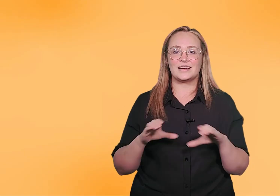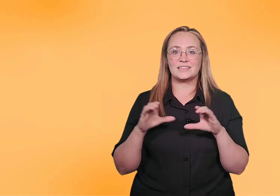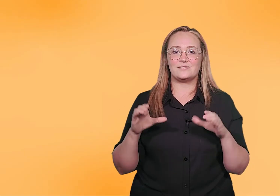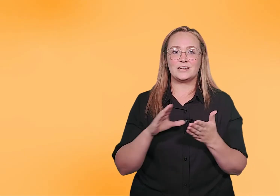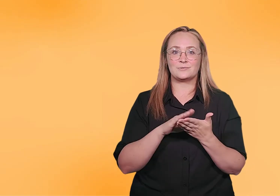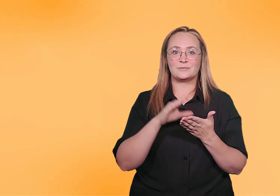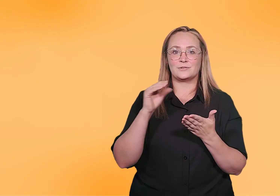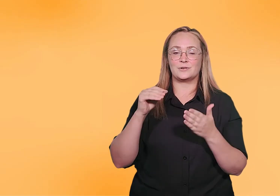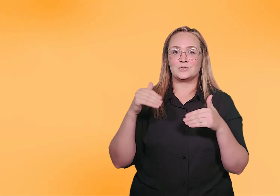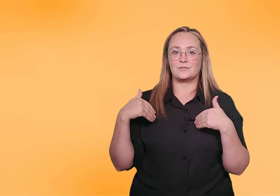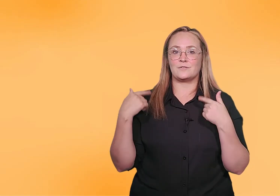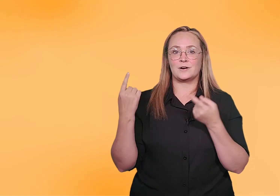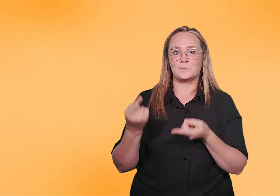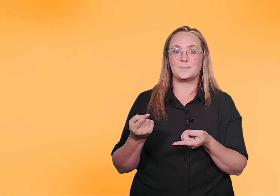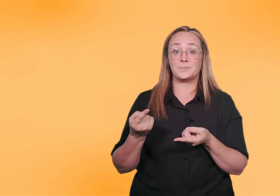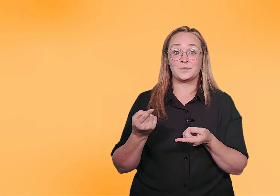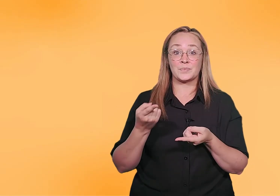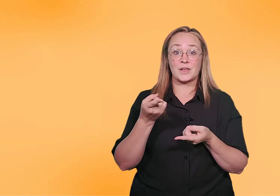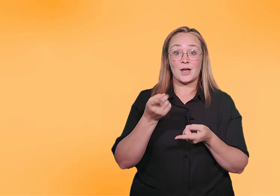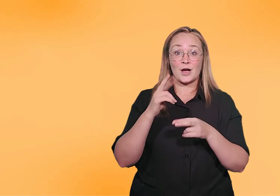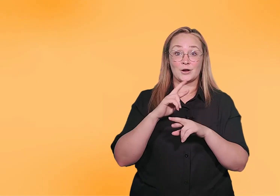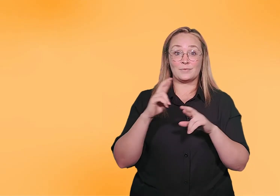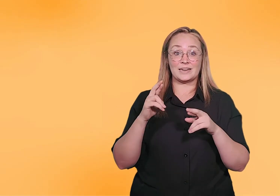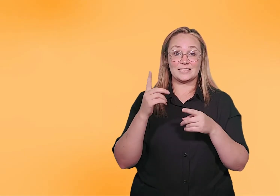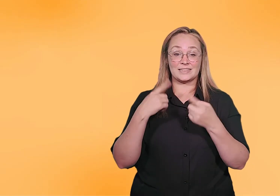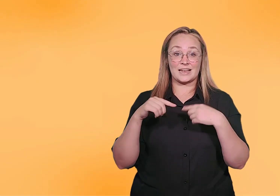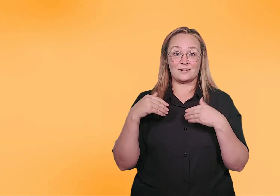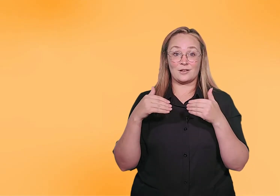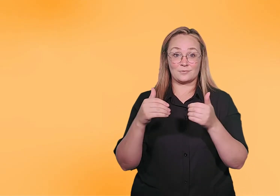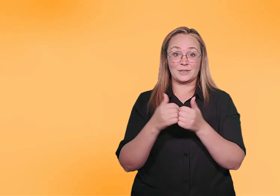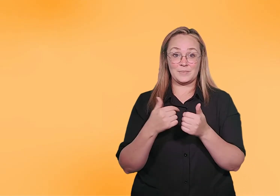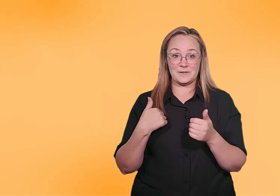the activities we've learned so far. Are you ready to sign along with me?